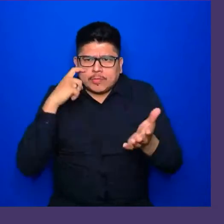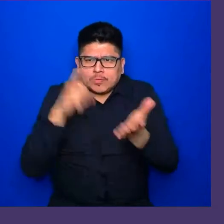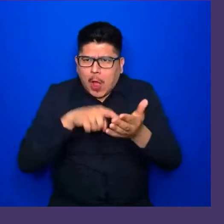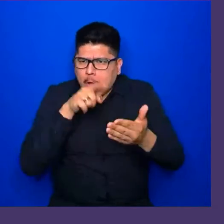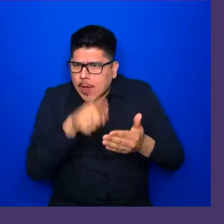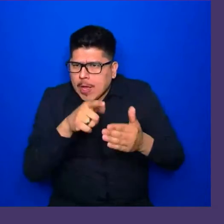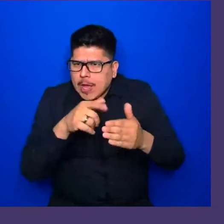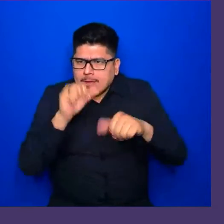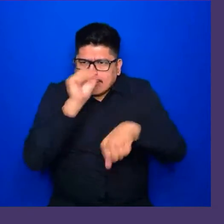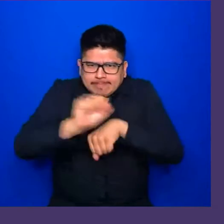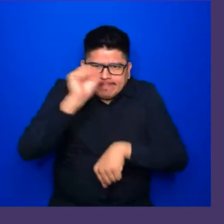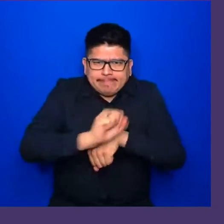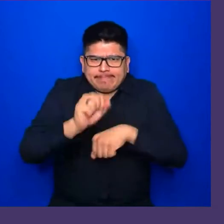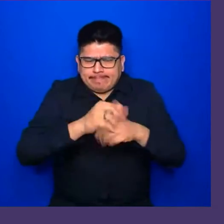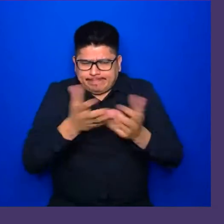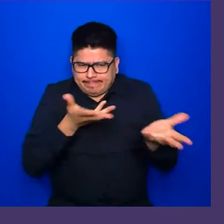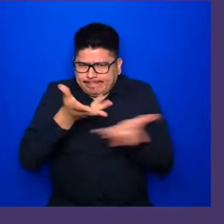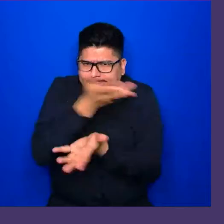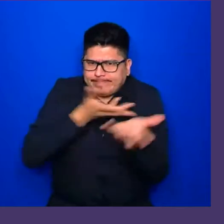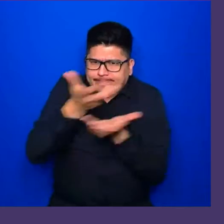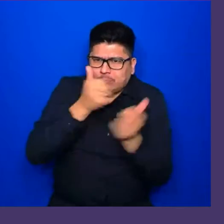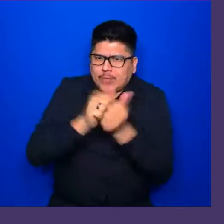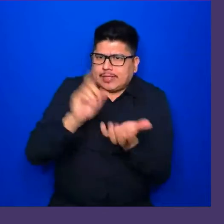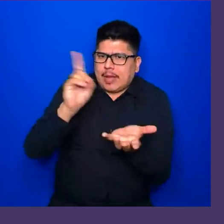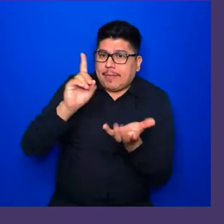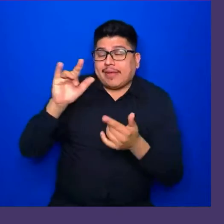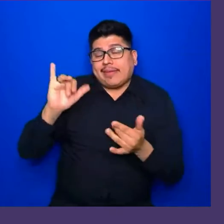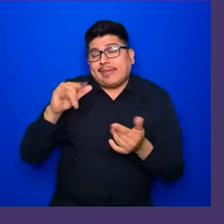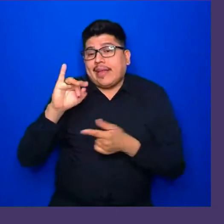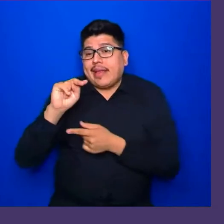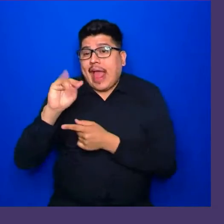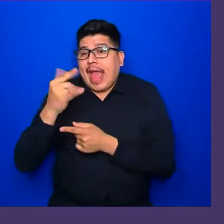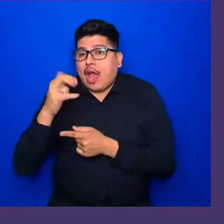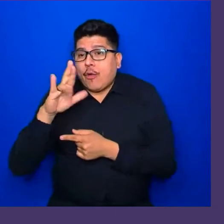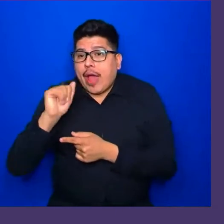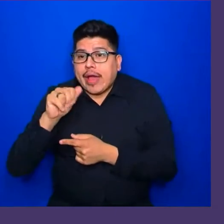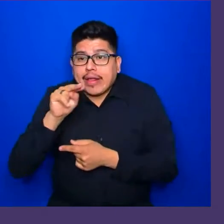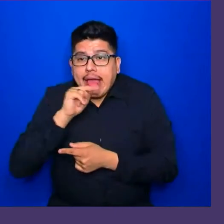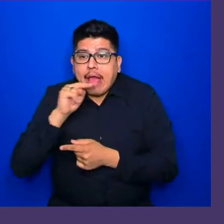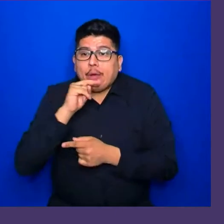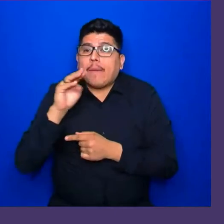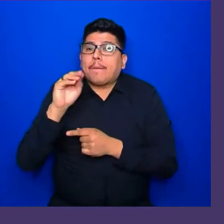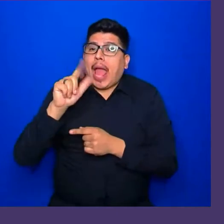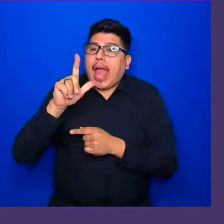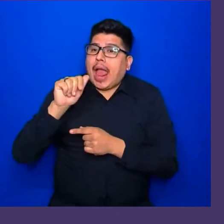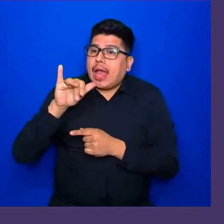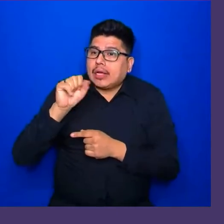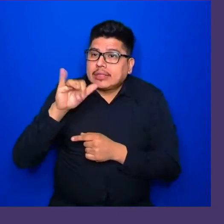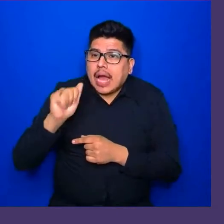But ultimately, it takes us taking a step back. We need to ensure people with disabilities' voices are heard